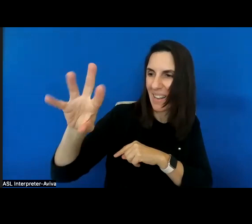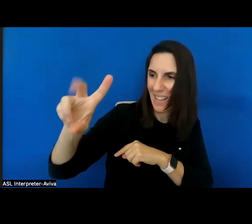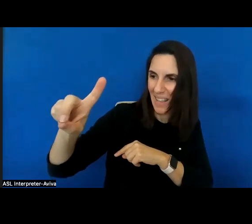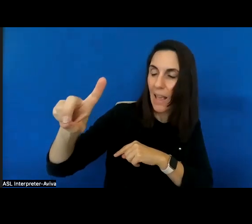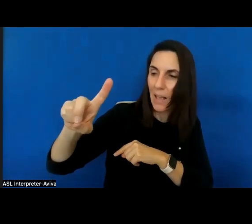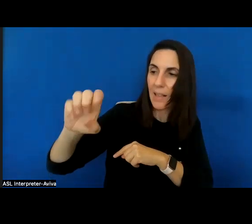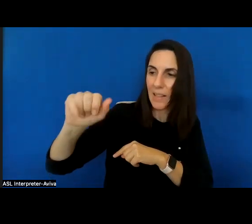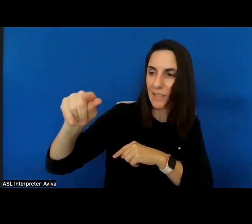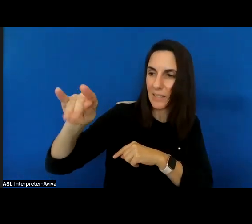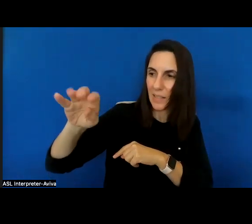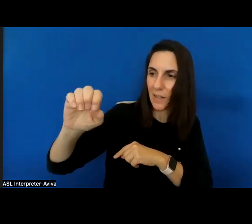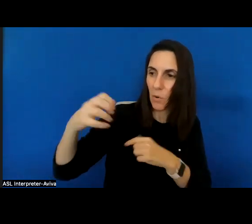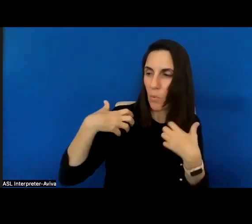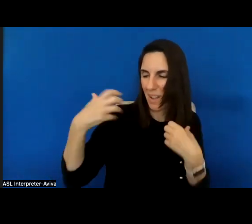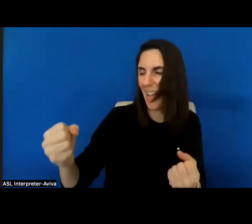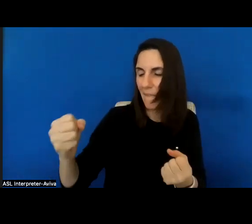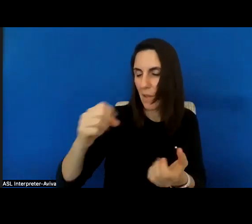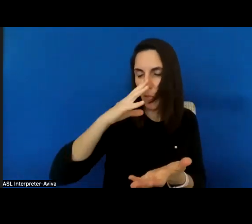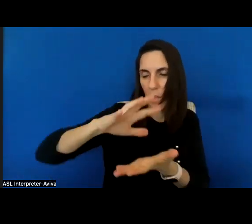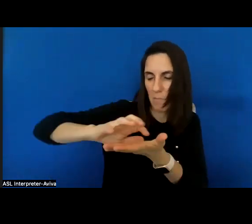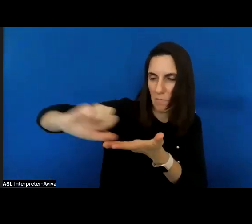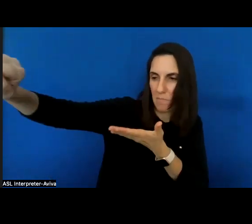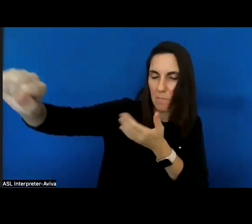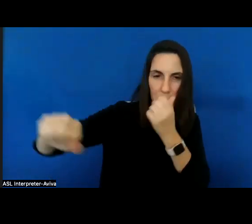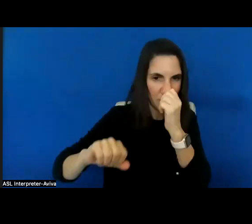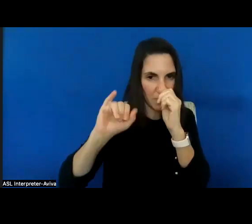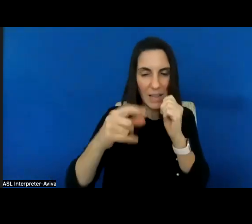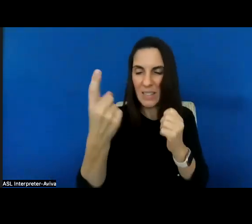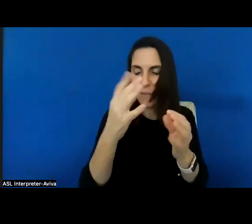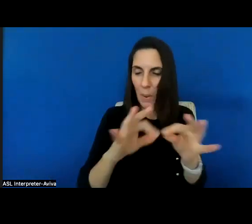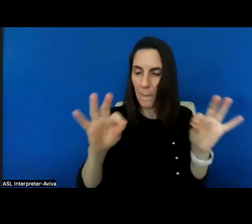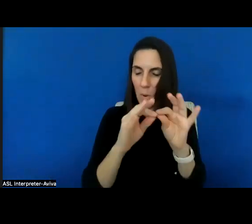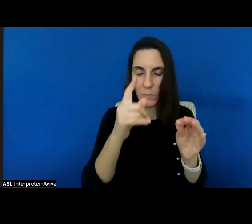When you're thinking about financial planning and how this kind of plays a part in your